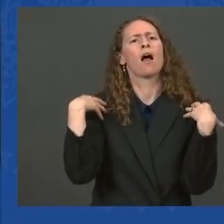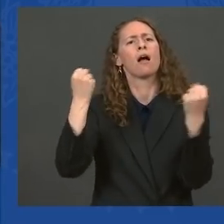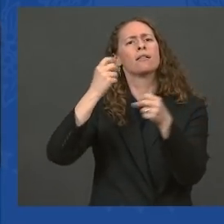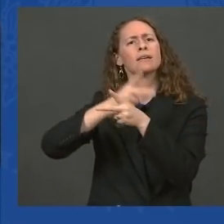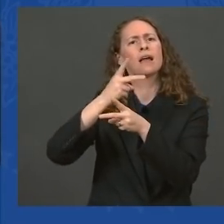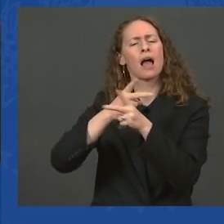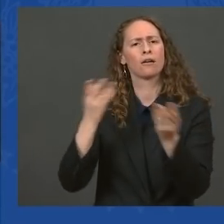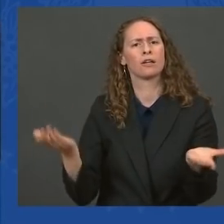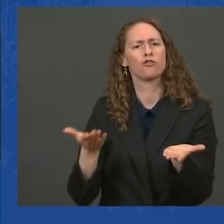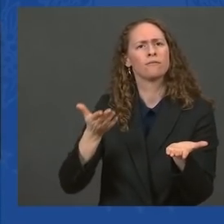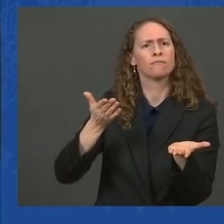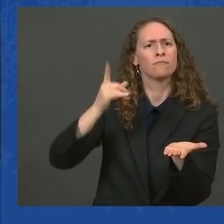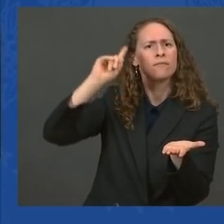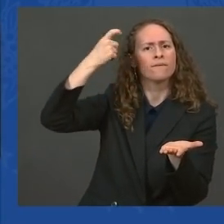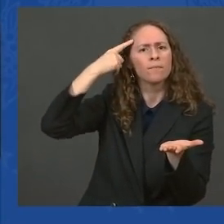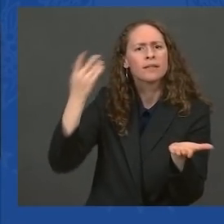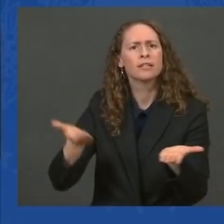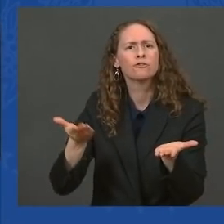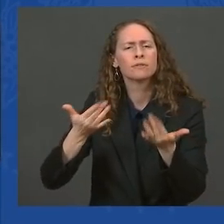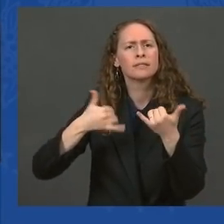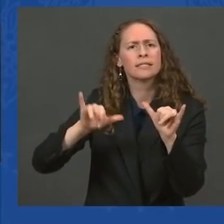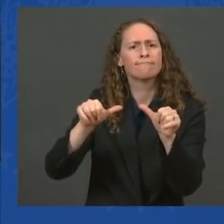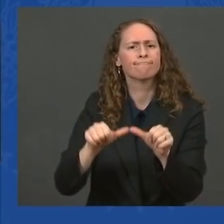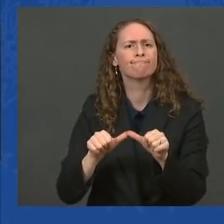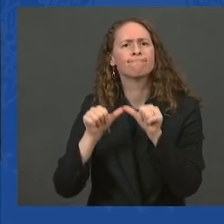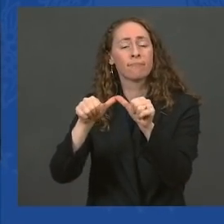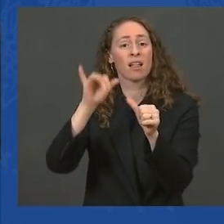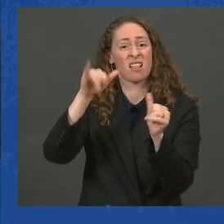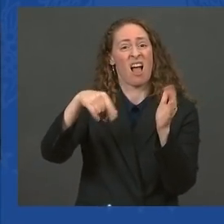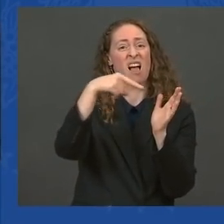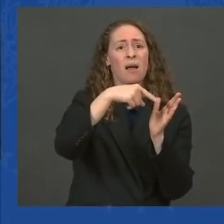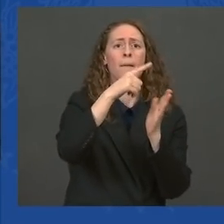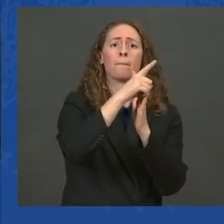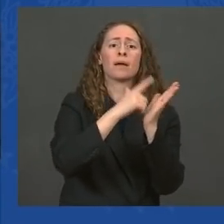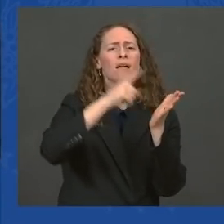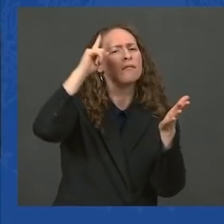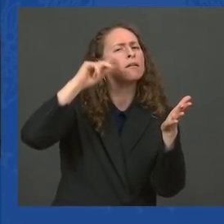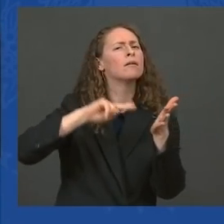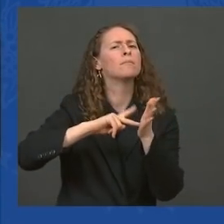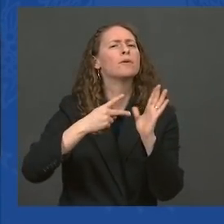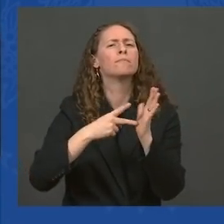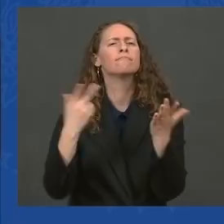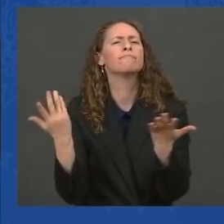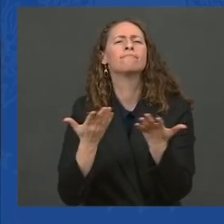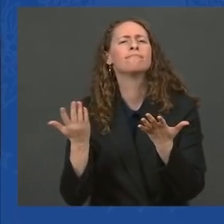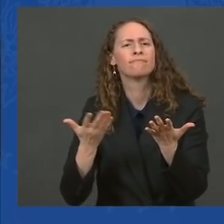to create a program to recruit military medical personnel who have less than a year left in their service